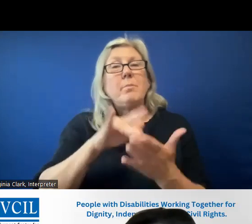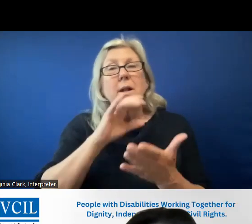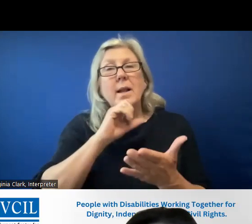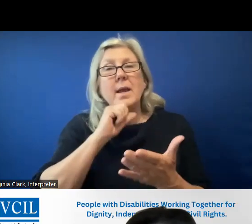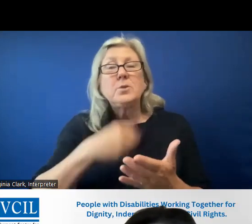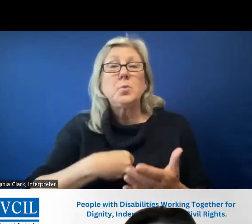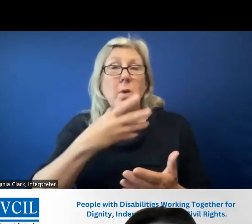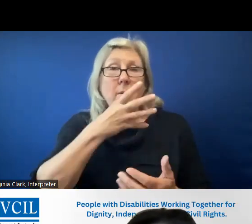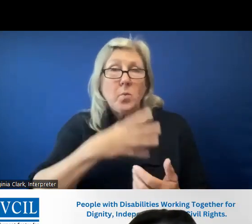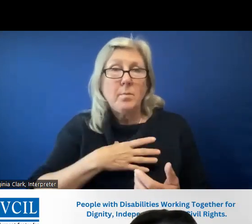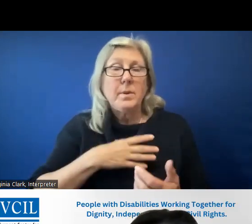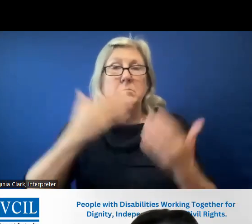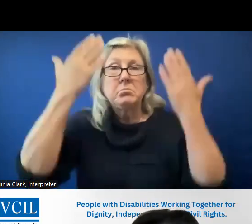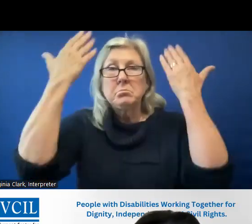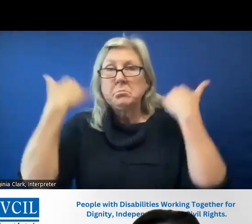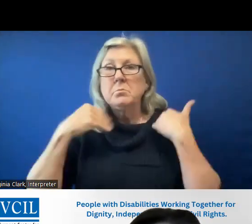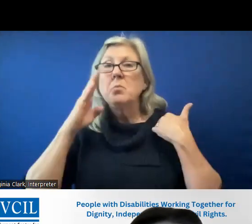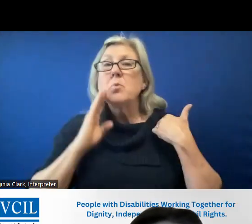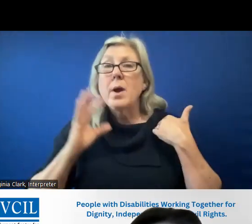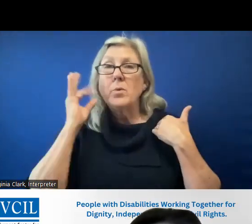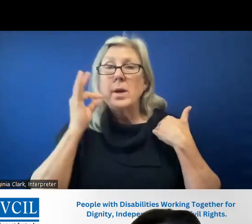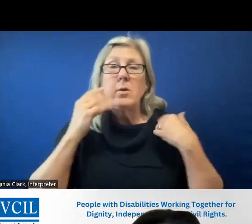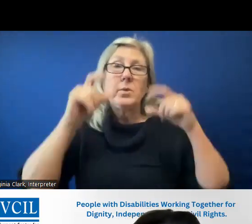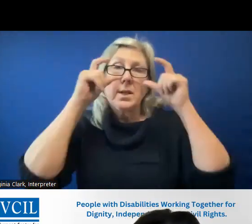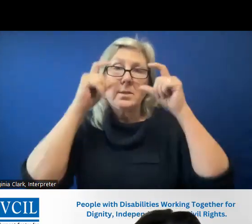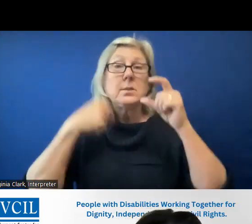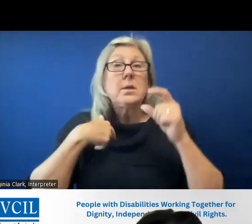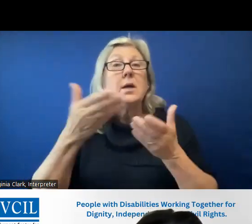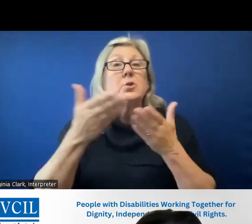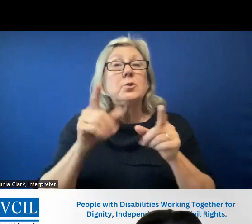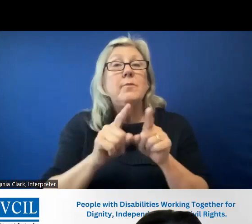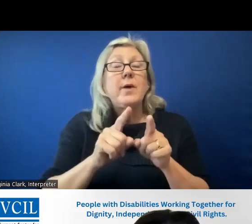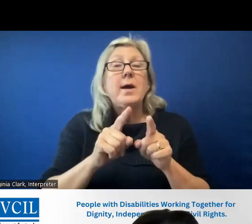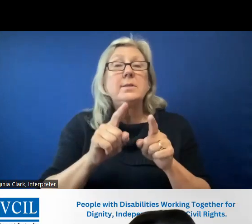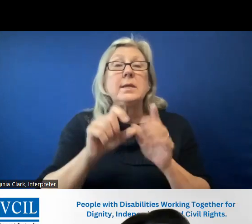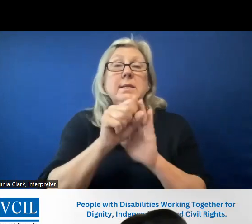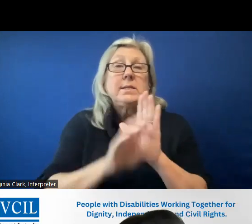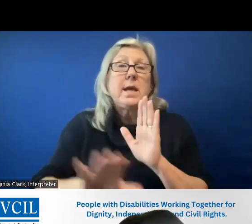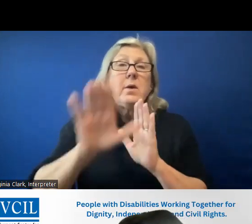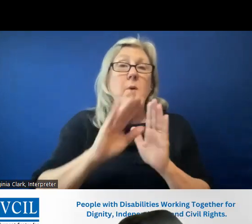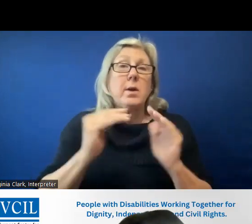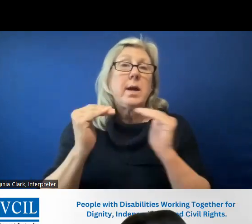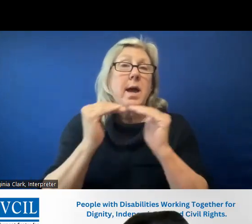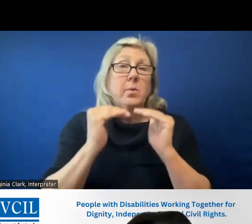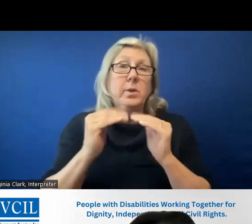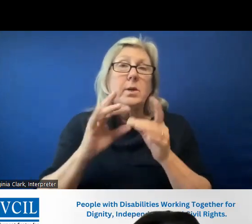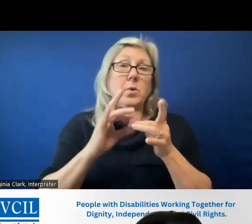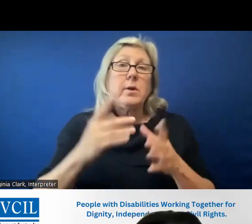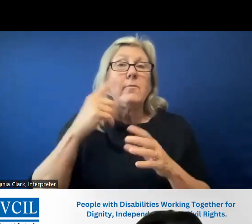wearing glasses, I serve as if coordinator for the Vermont Center of Independent Living.